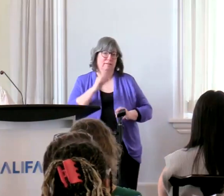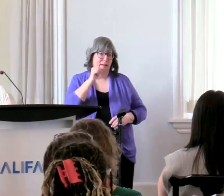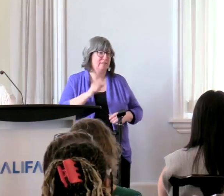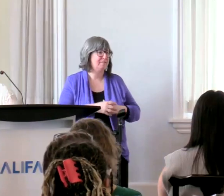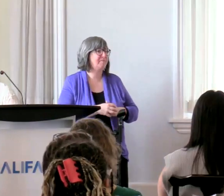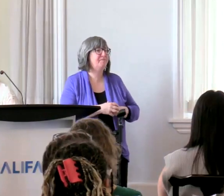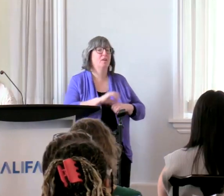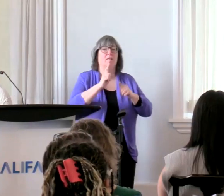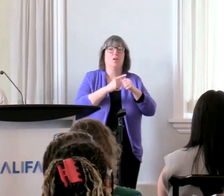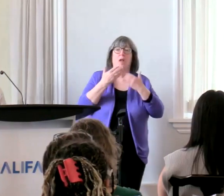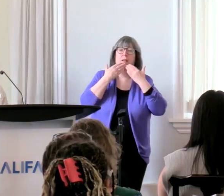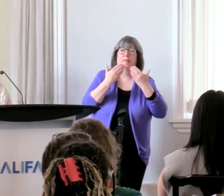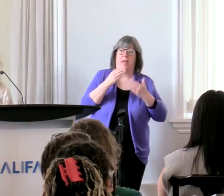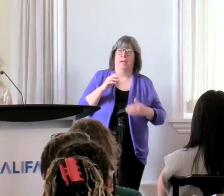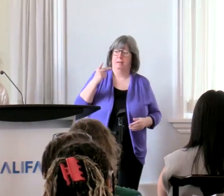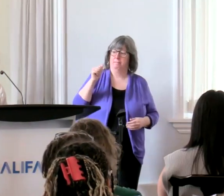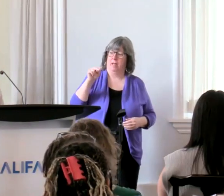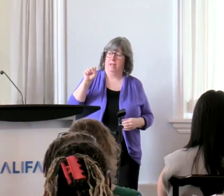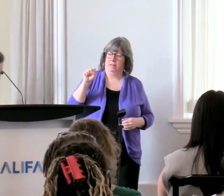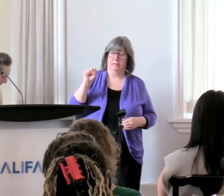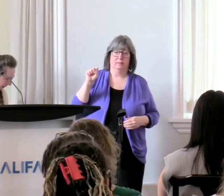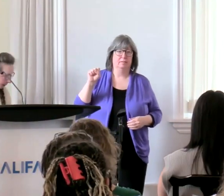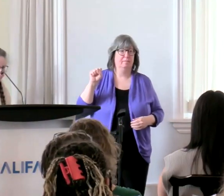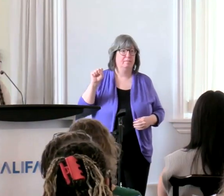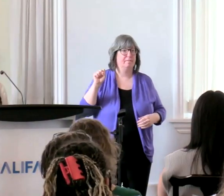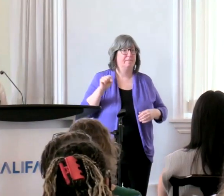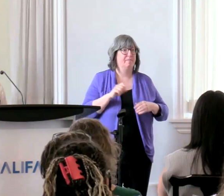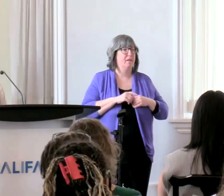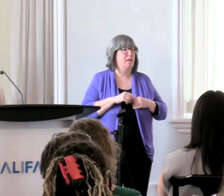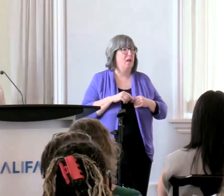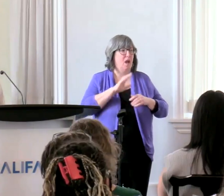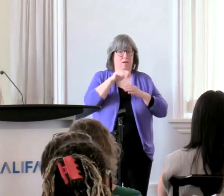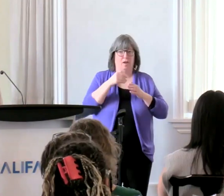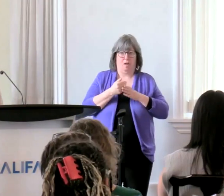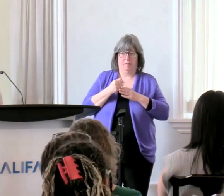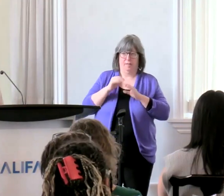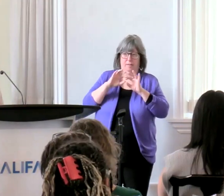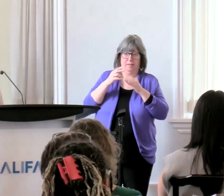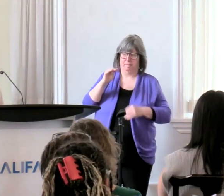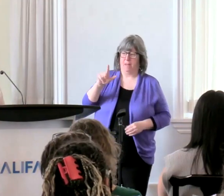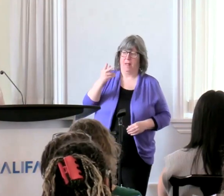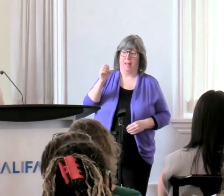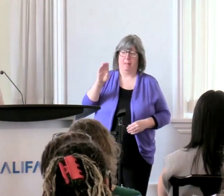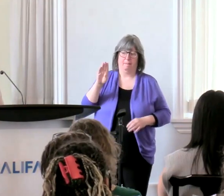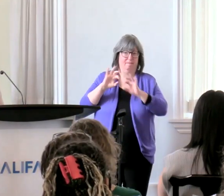First, I would like to thank PAANS and the Mel Hebb family for this award.